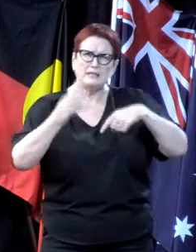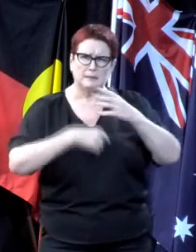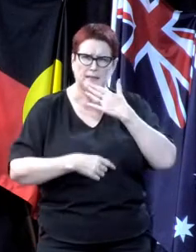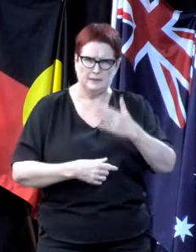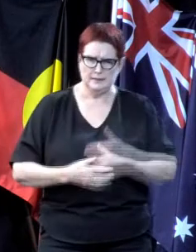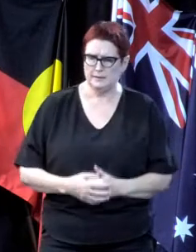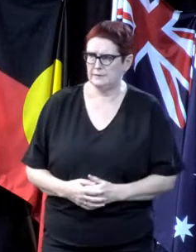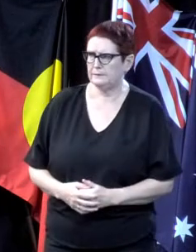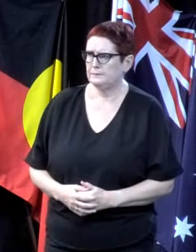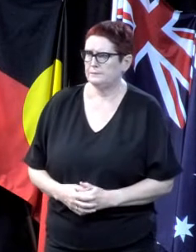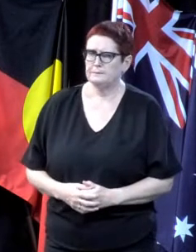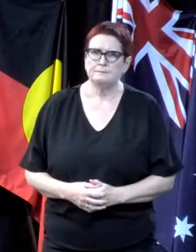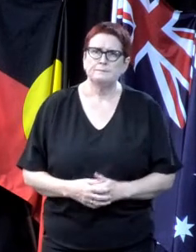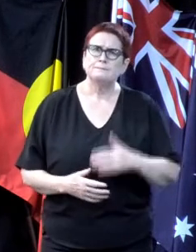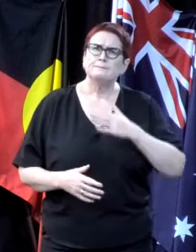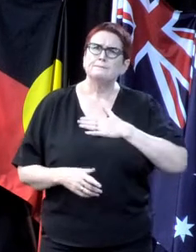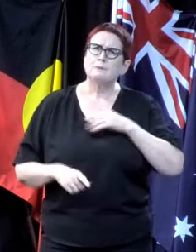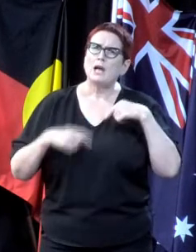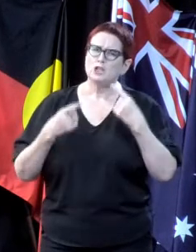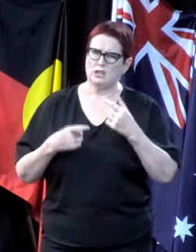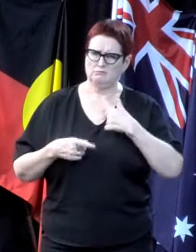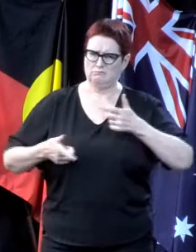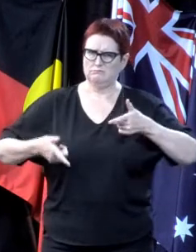My challenge as principal is ensure fidelity of our practices,